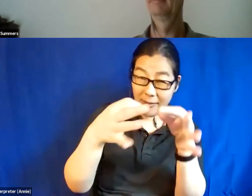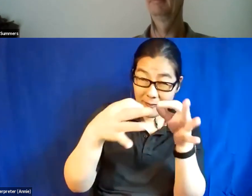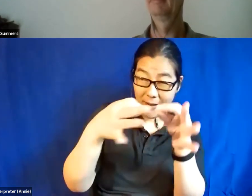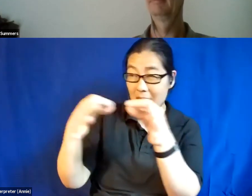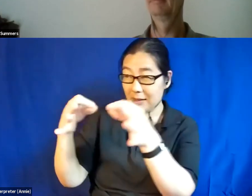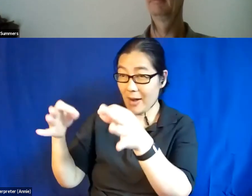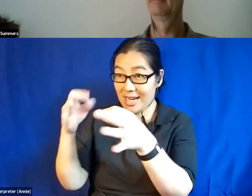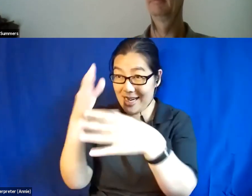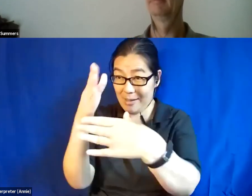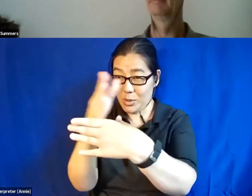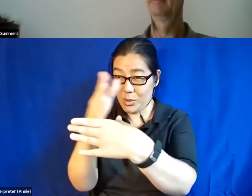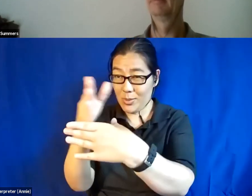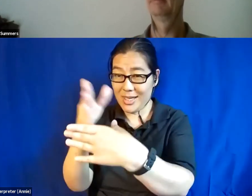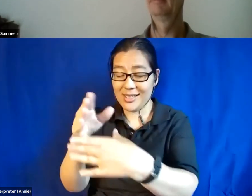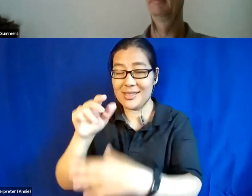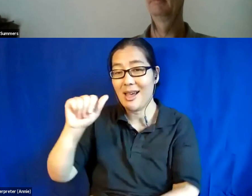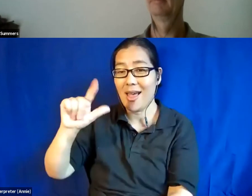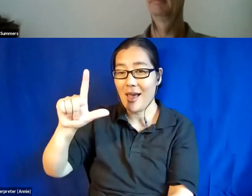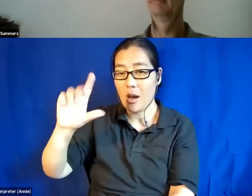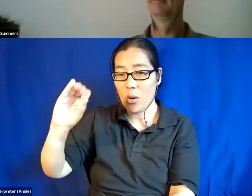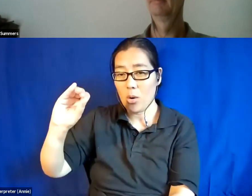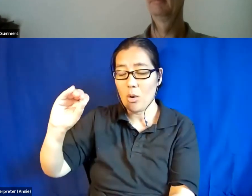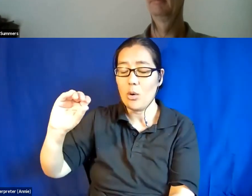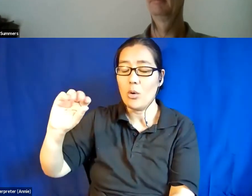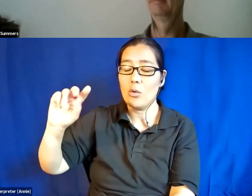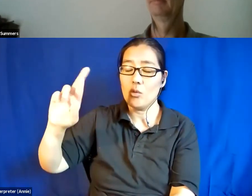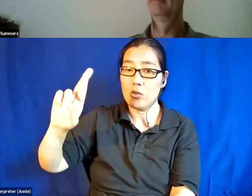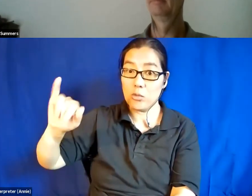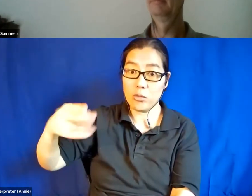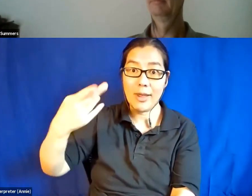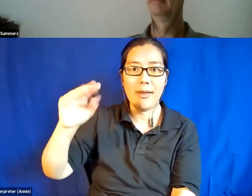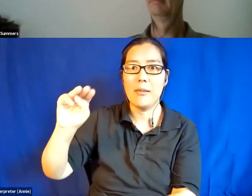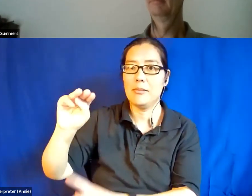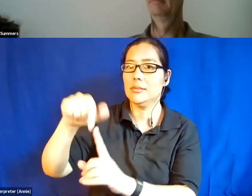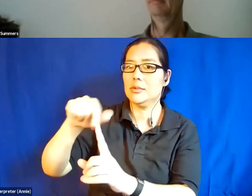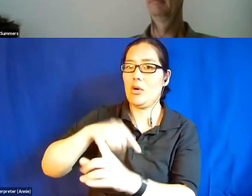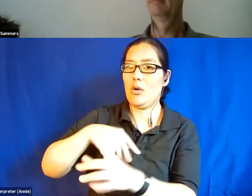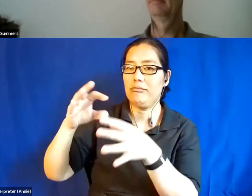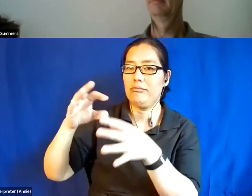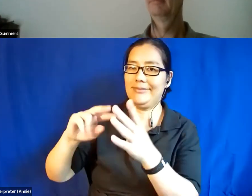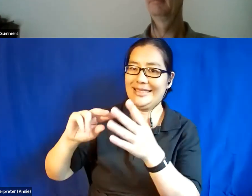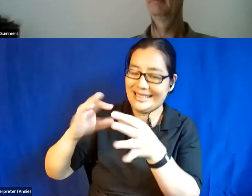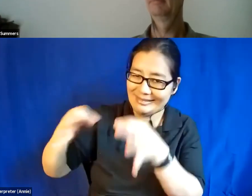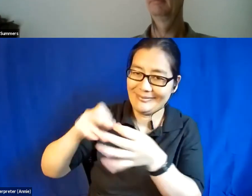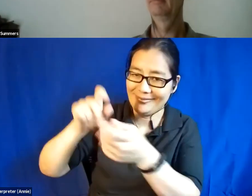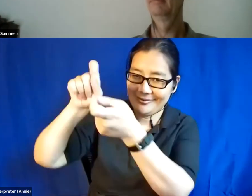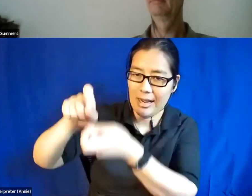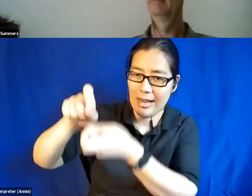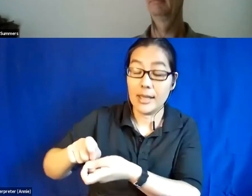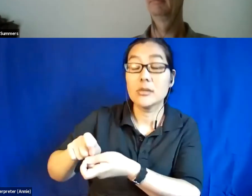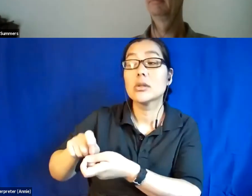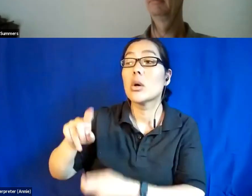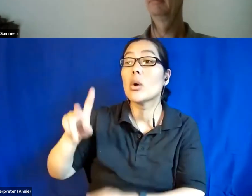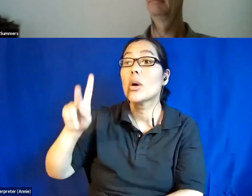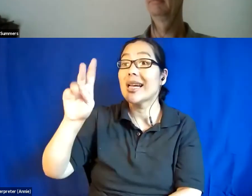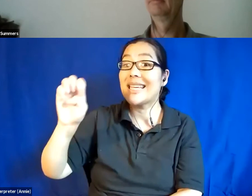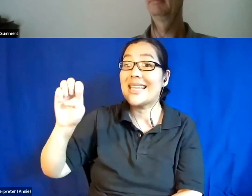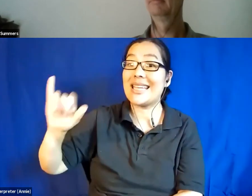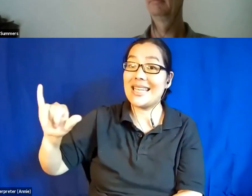specified. One could imagine a key frame that could be something that's visual but haptic or